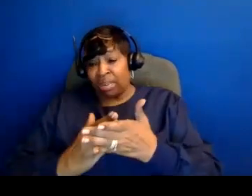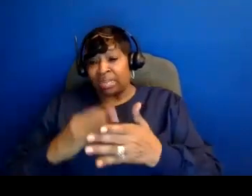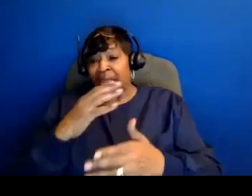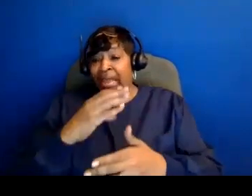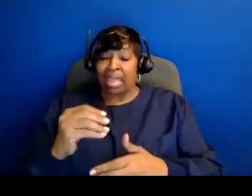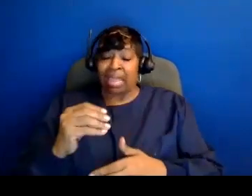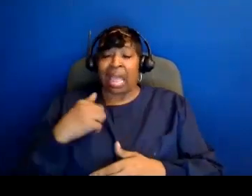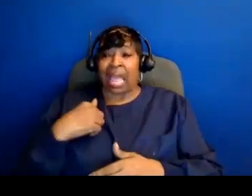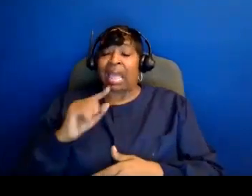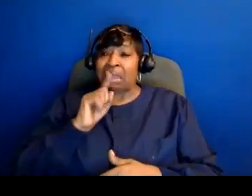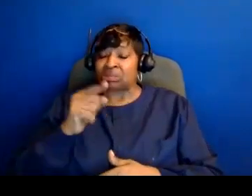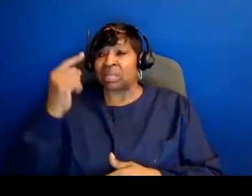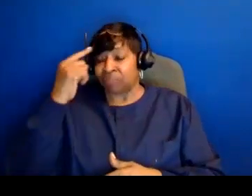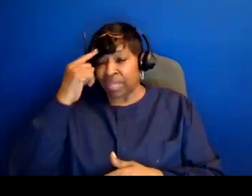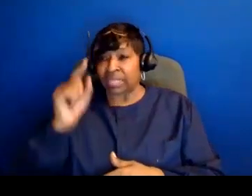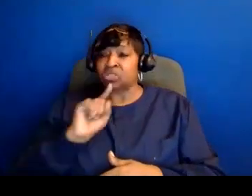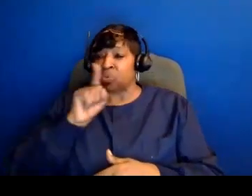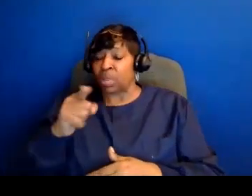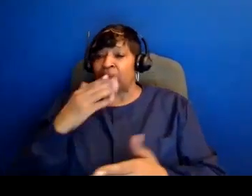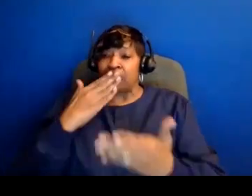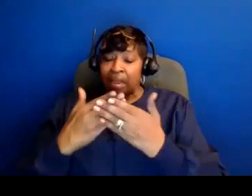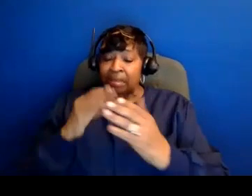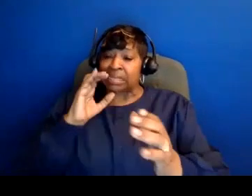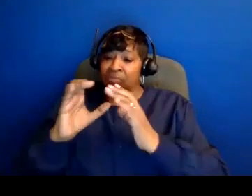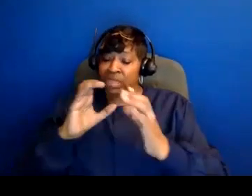Sarah Ailey: whether, I think was mildly favorable to people who were not disabled.